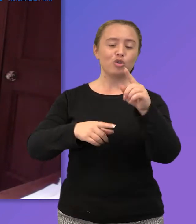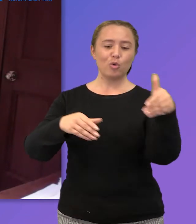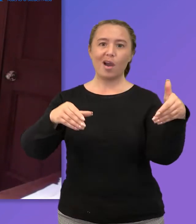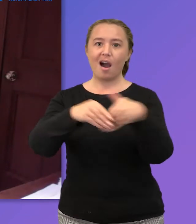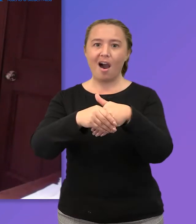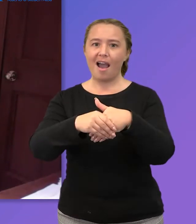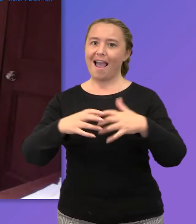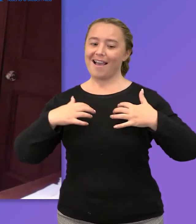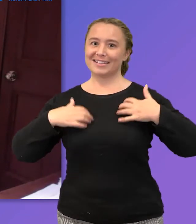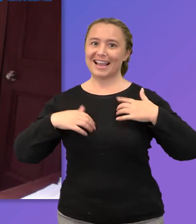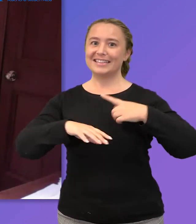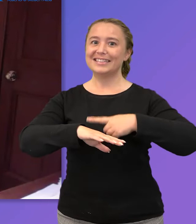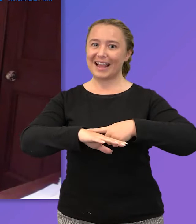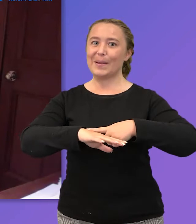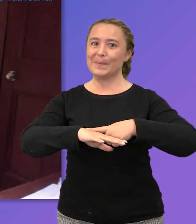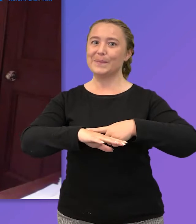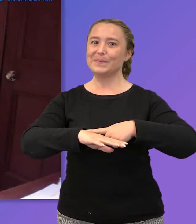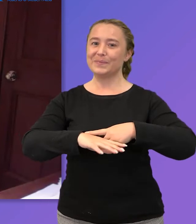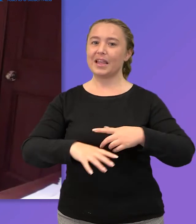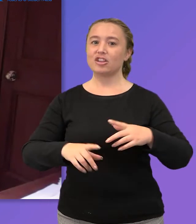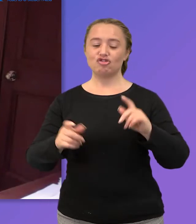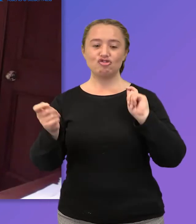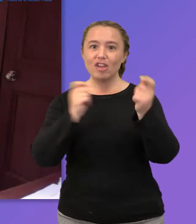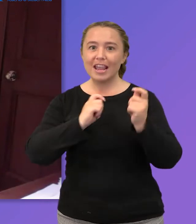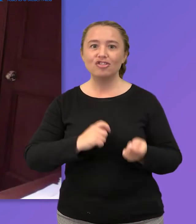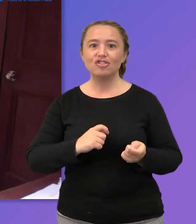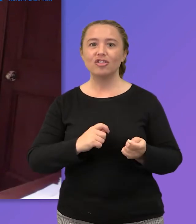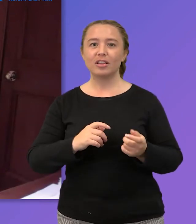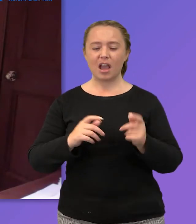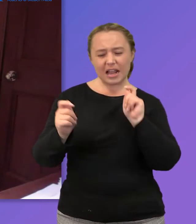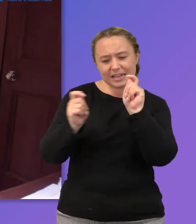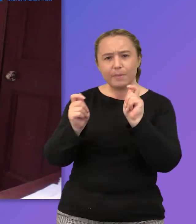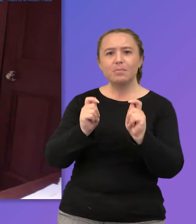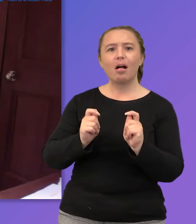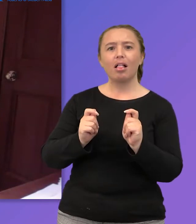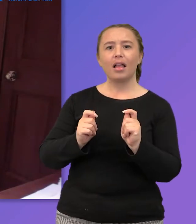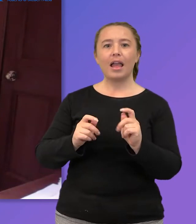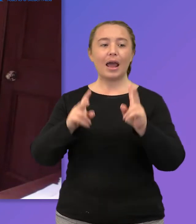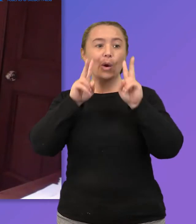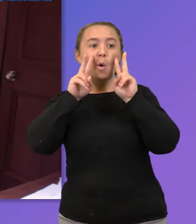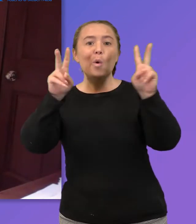the board at a very exciting time for Revenue Scotland, a time of change, of adaptability and looking forward.